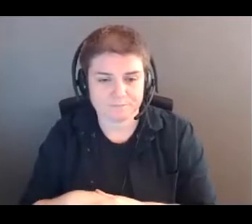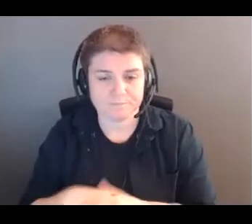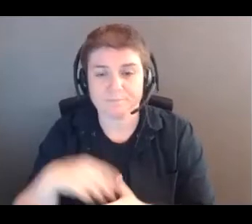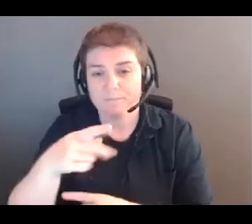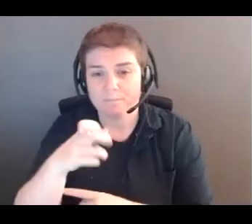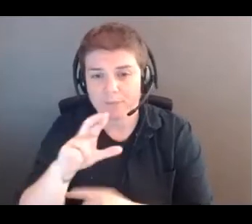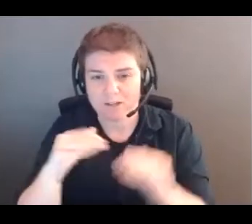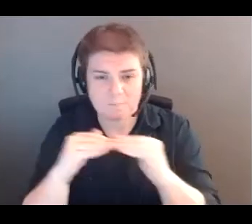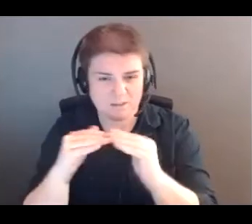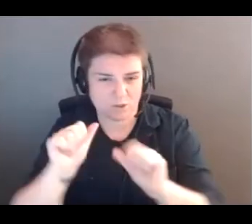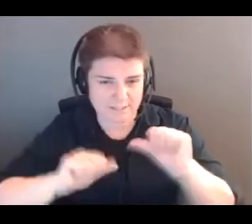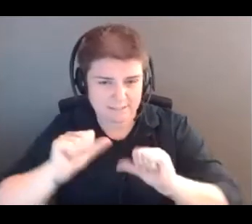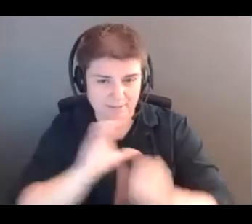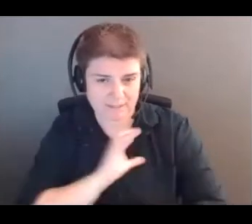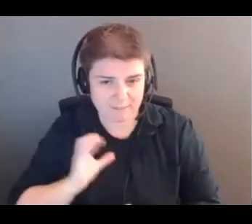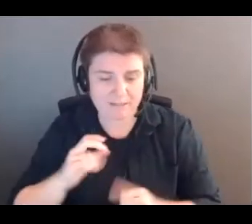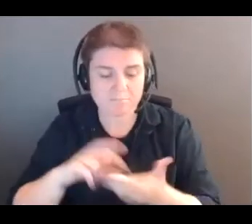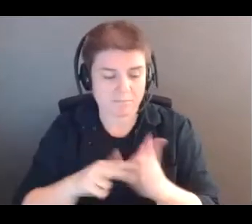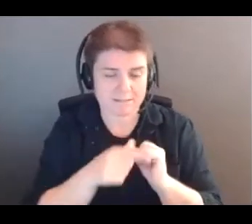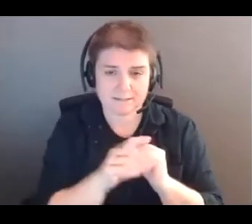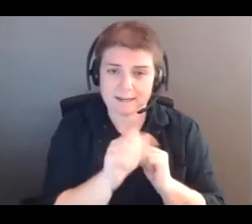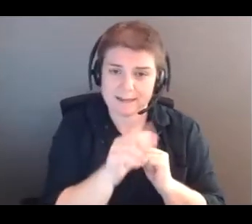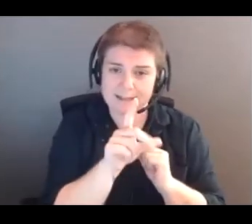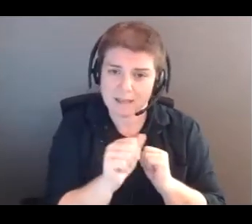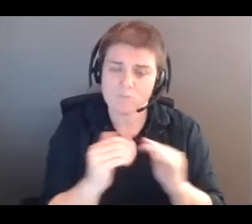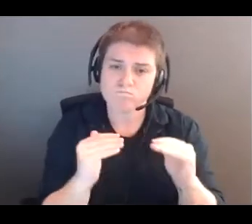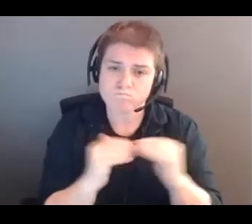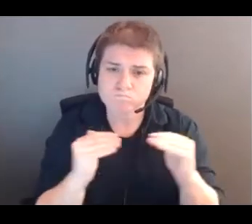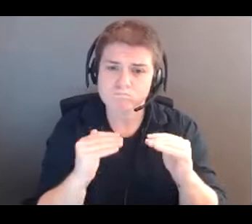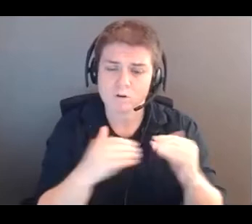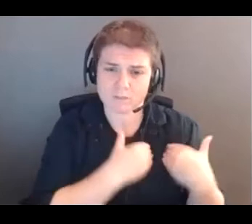help ensure that Calgary Arts Development is fairly and responsibly distributing public